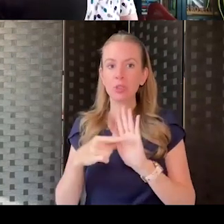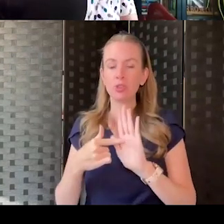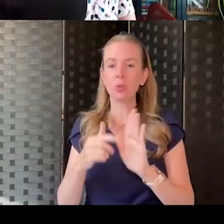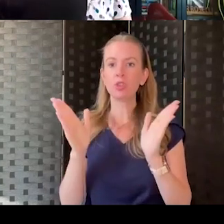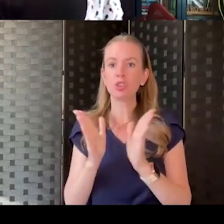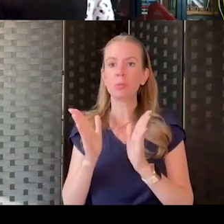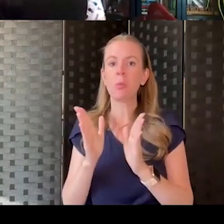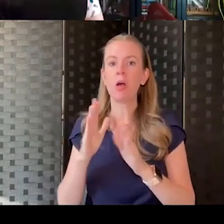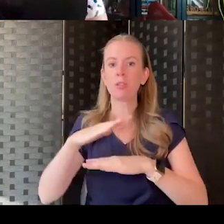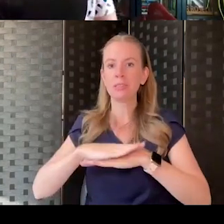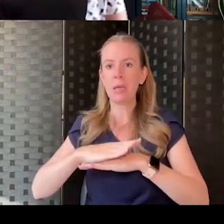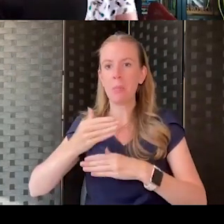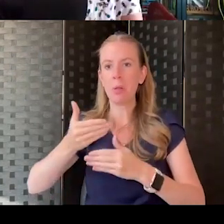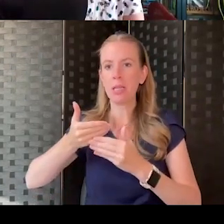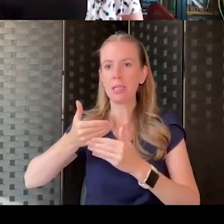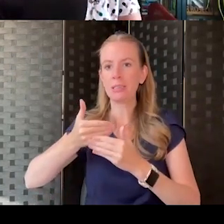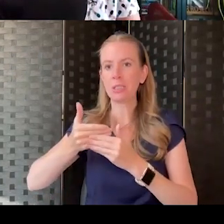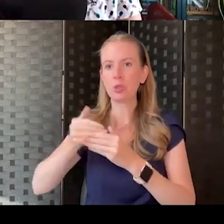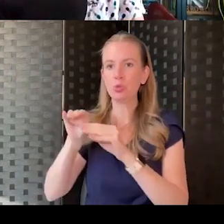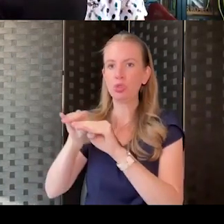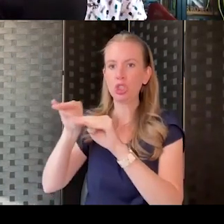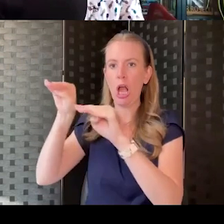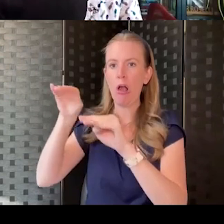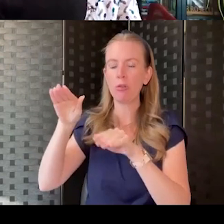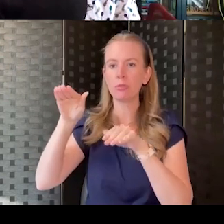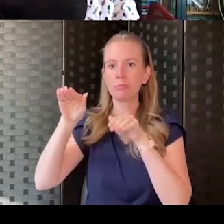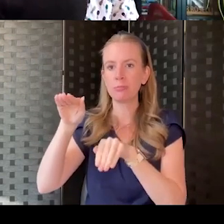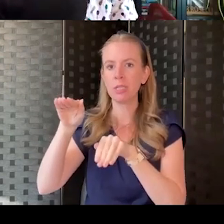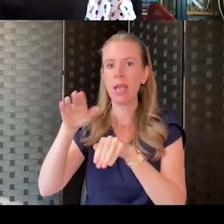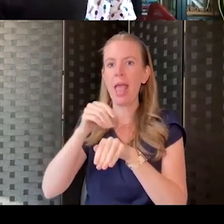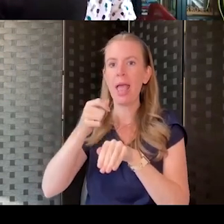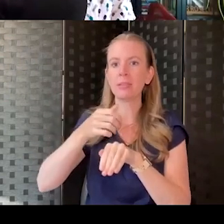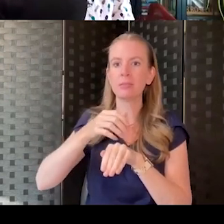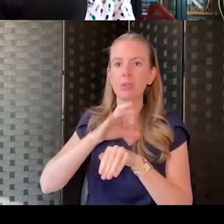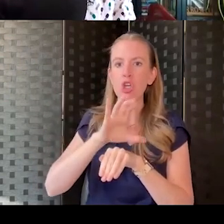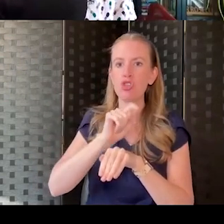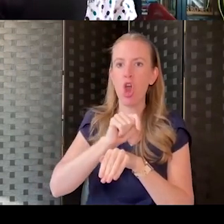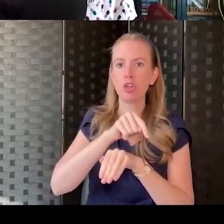a shallow wall shelf unit along with a rolling cart, used as a mobile table,